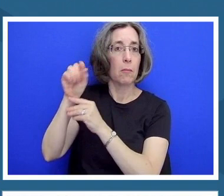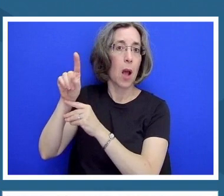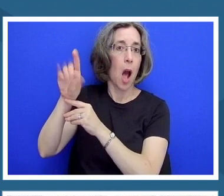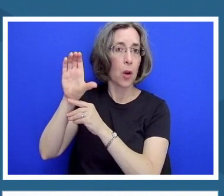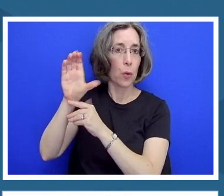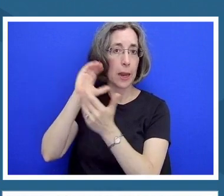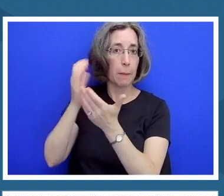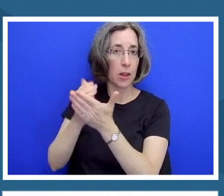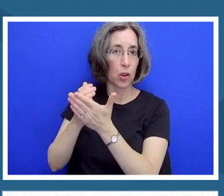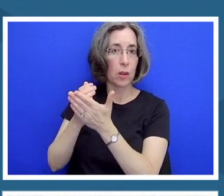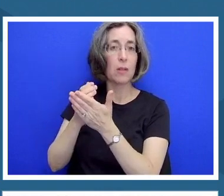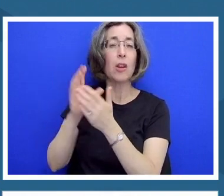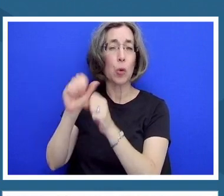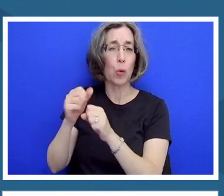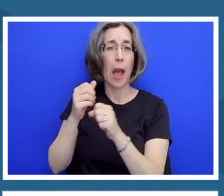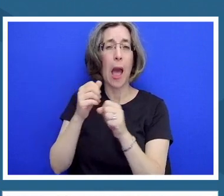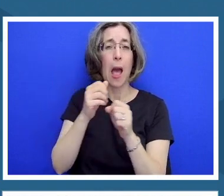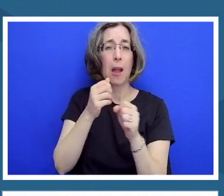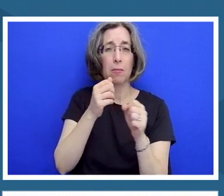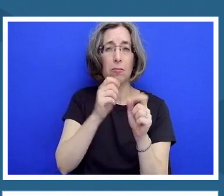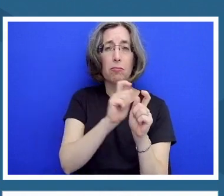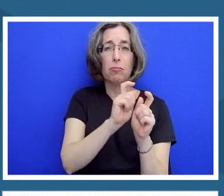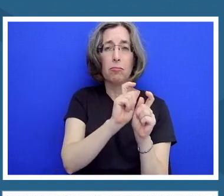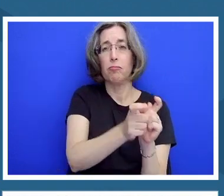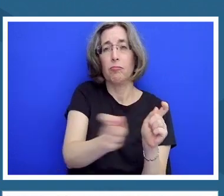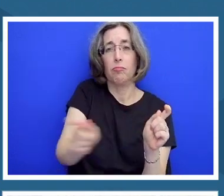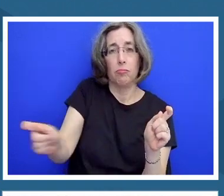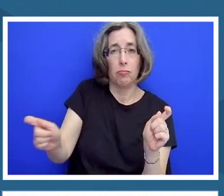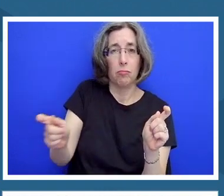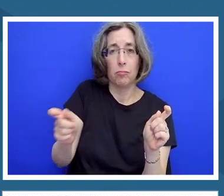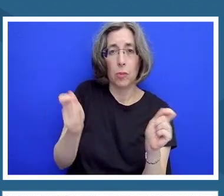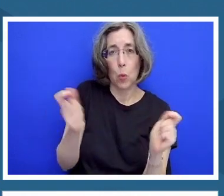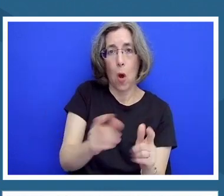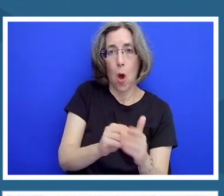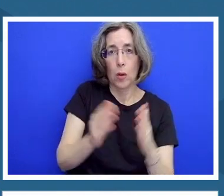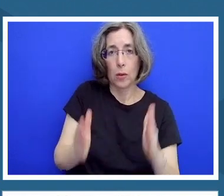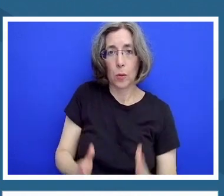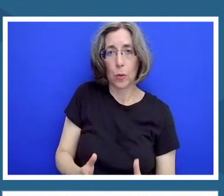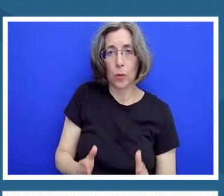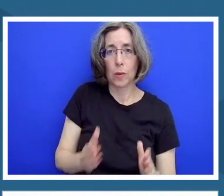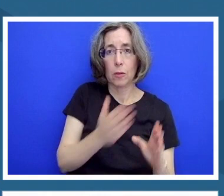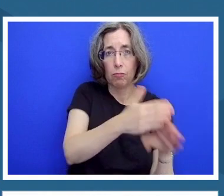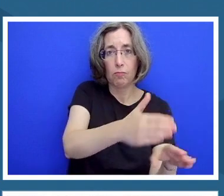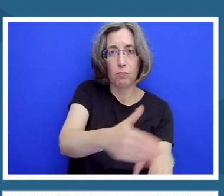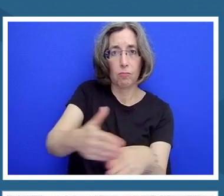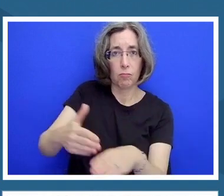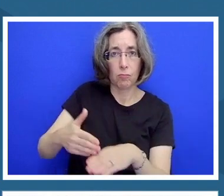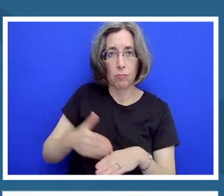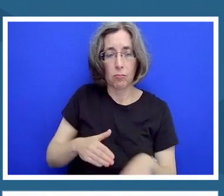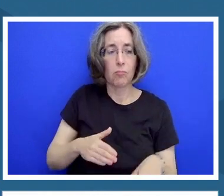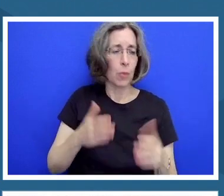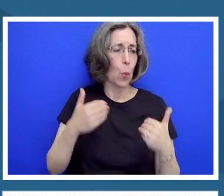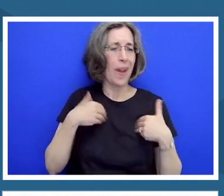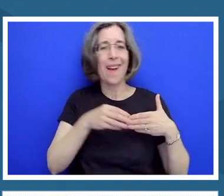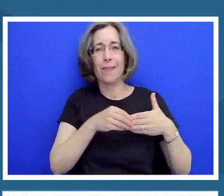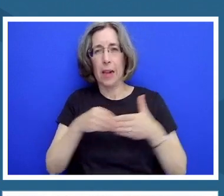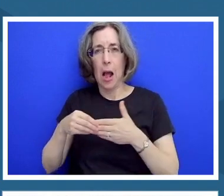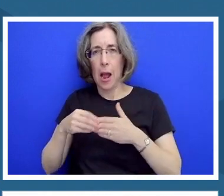are tools and guides for educators on supporting a classroom